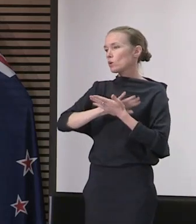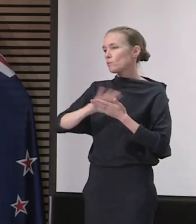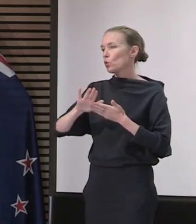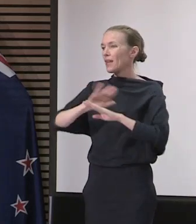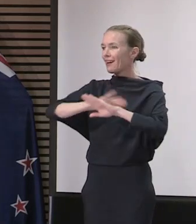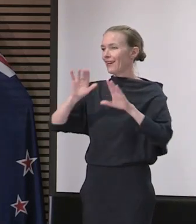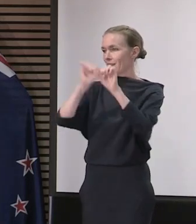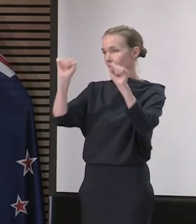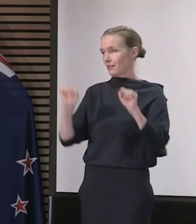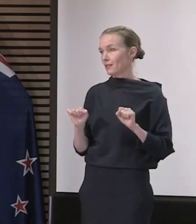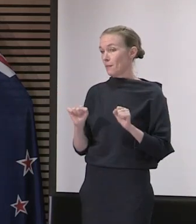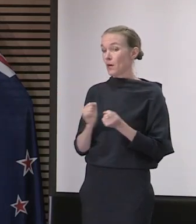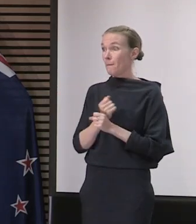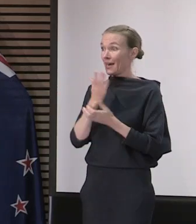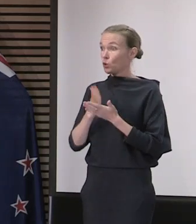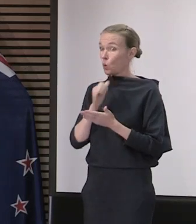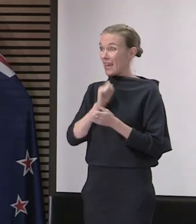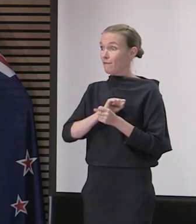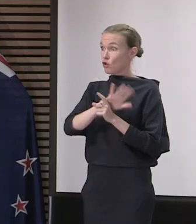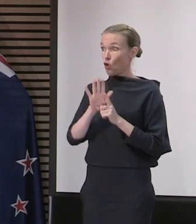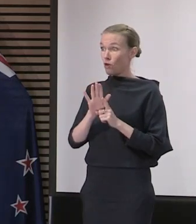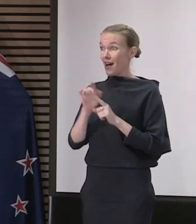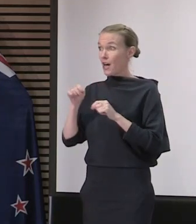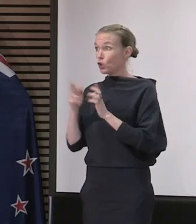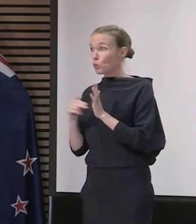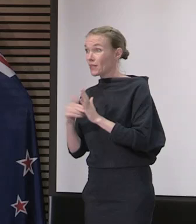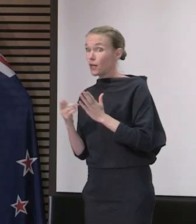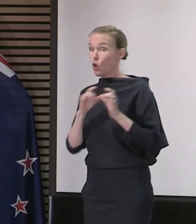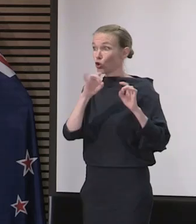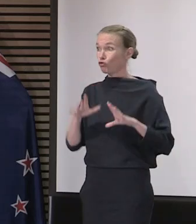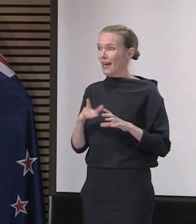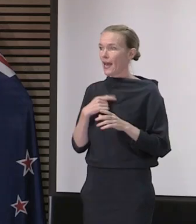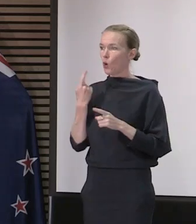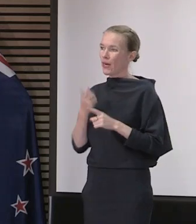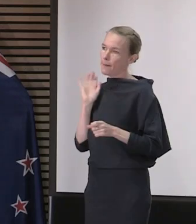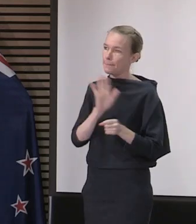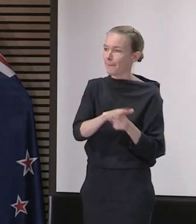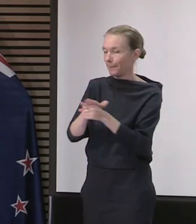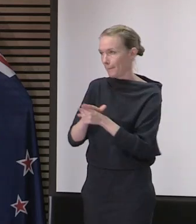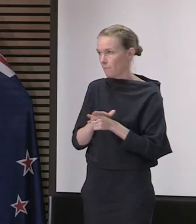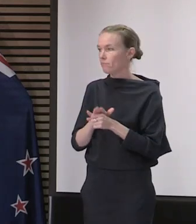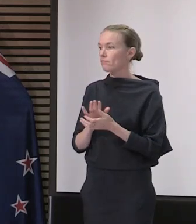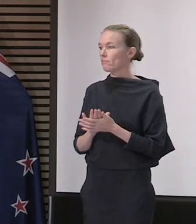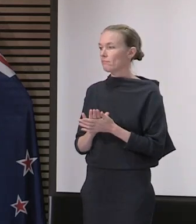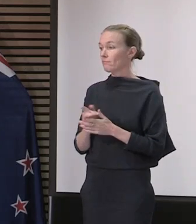tracing and our ability to exchange information smoothly to ensure that any con to --